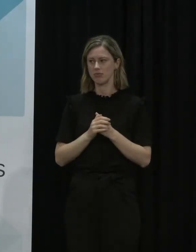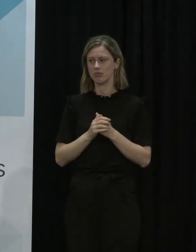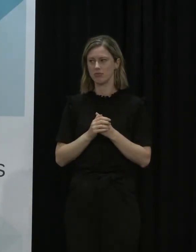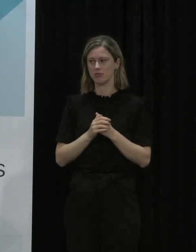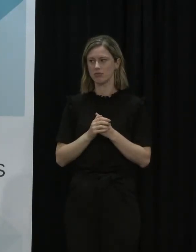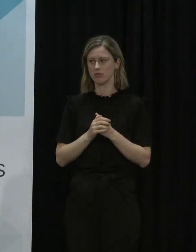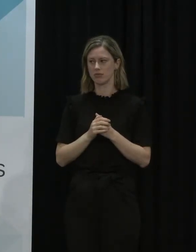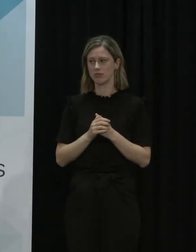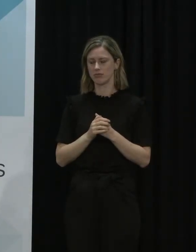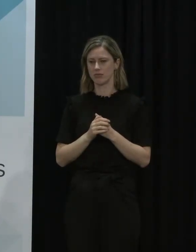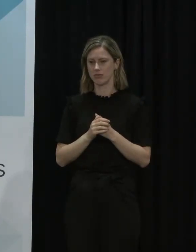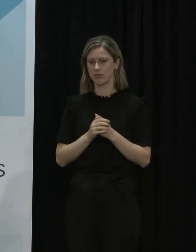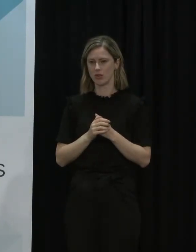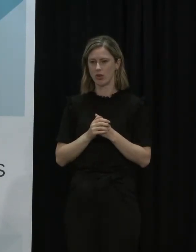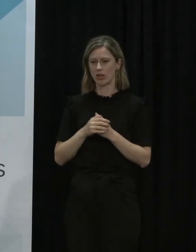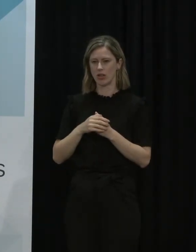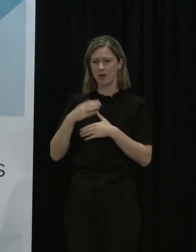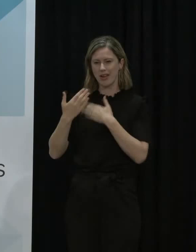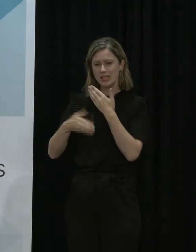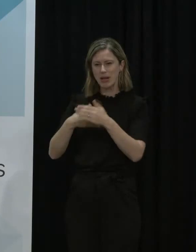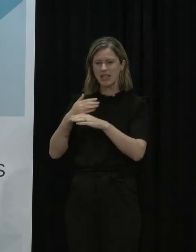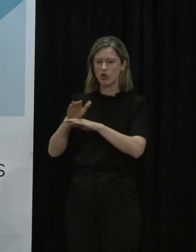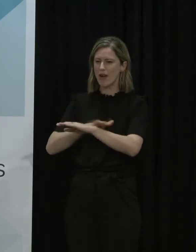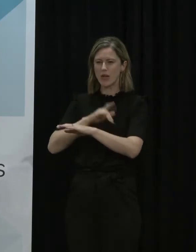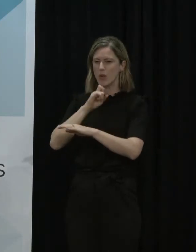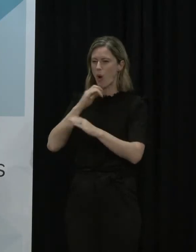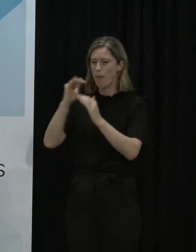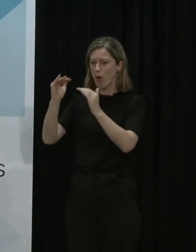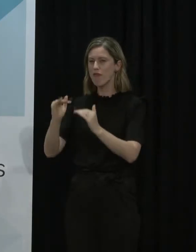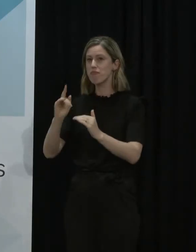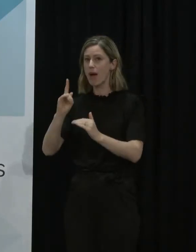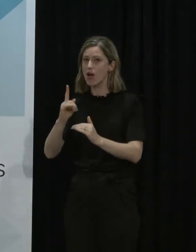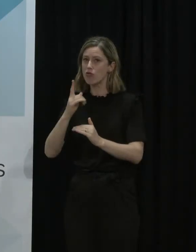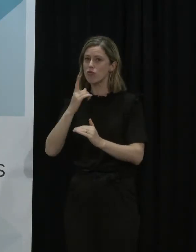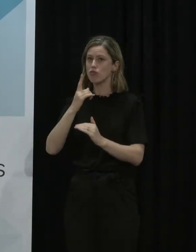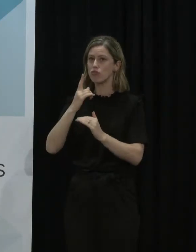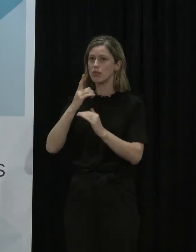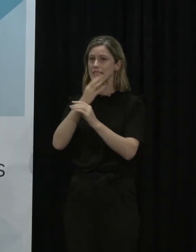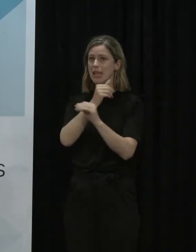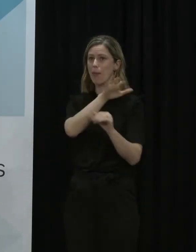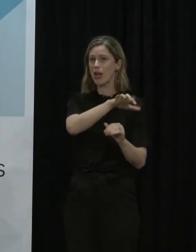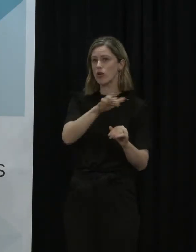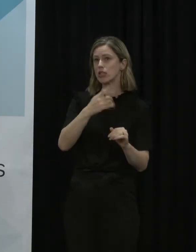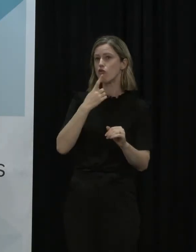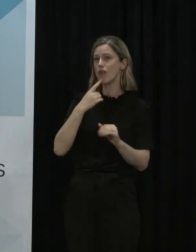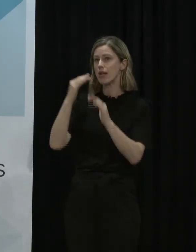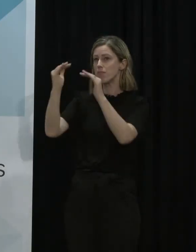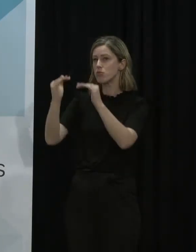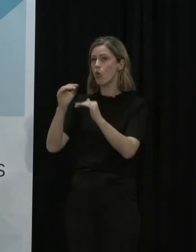or can people... Into yes, those are decisions we haven't predetermined. We have been